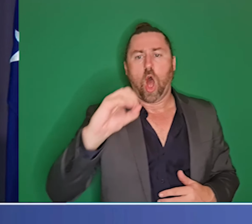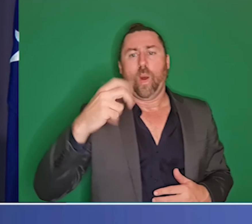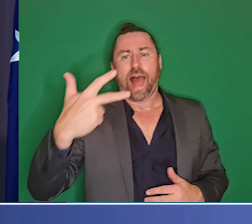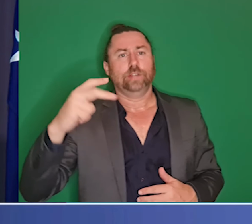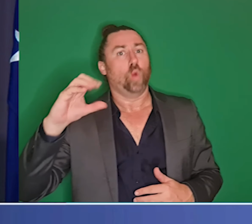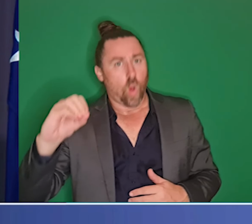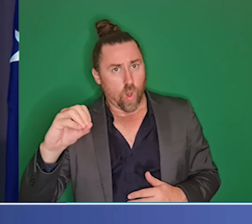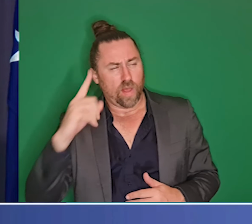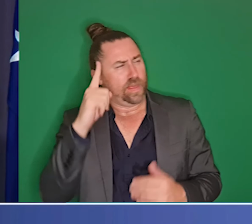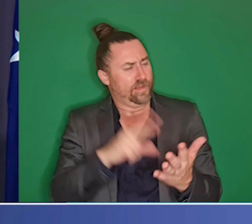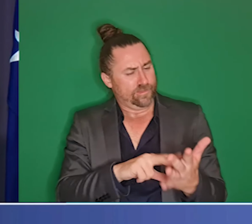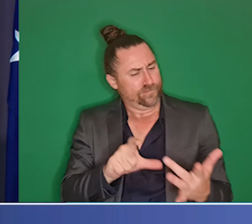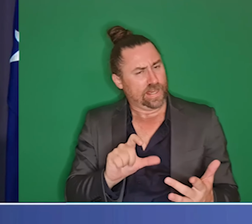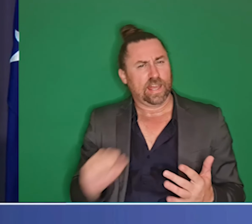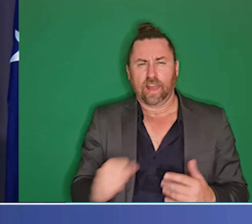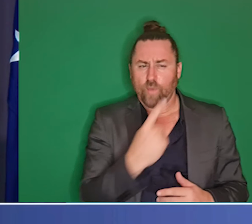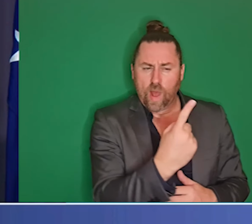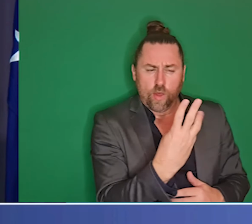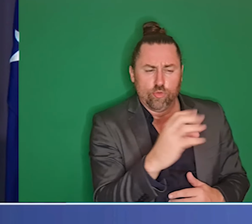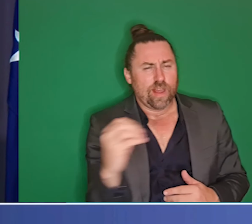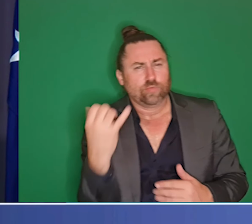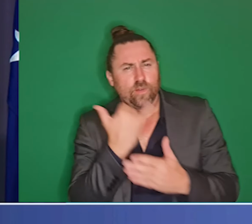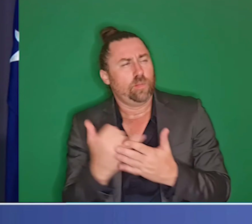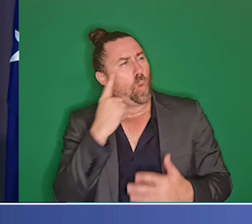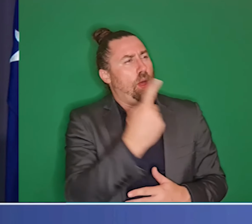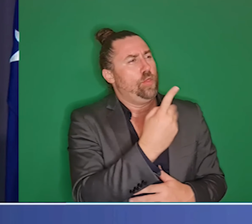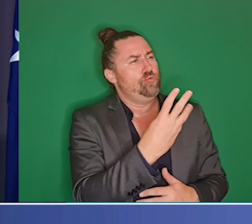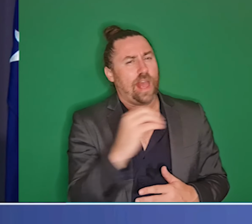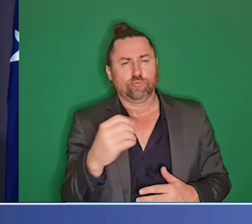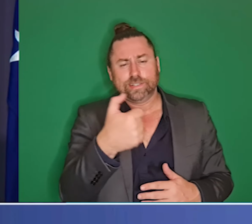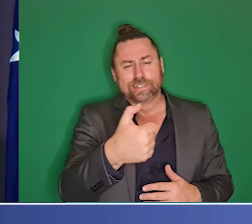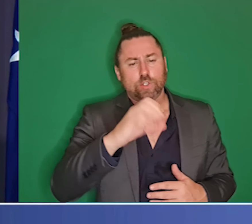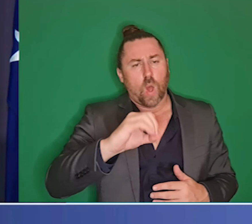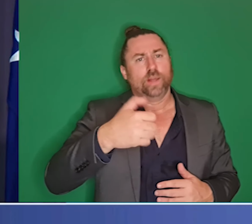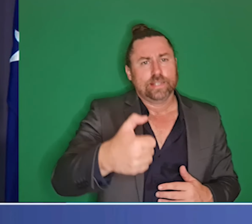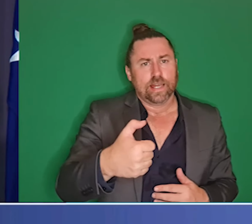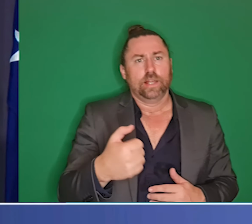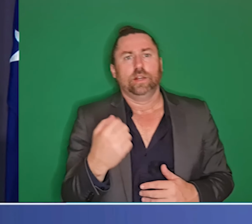I believe in Victoria they also have a 1300 number, 1300 606 024,